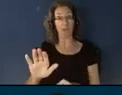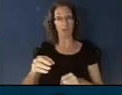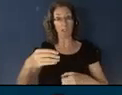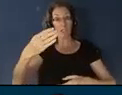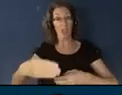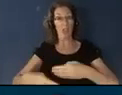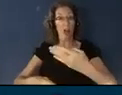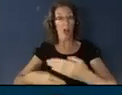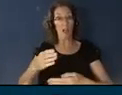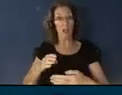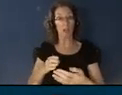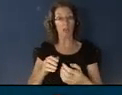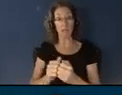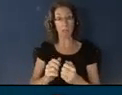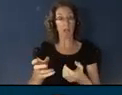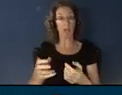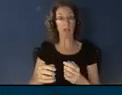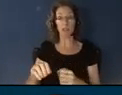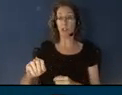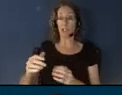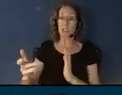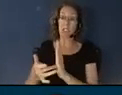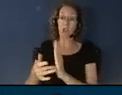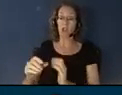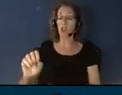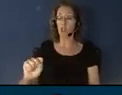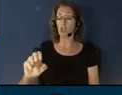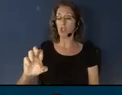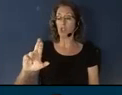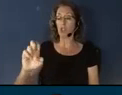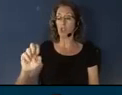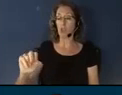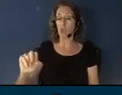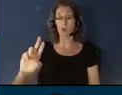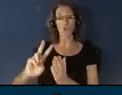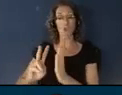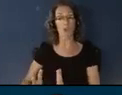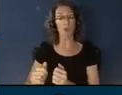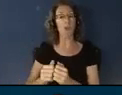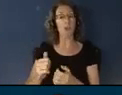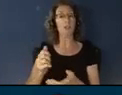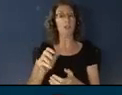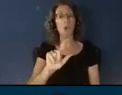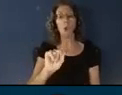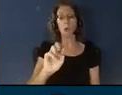reader but just having a text alternative format makes it much easier for people to use screen